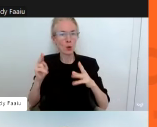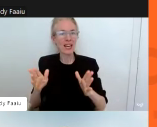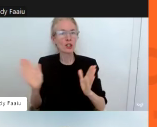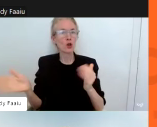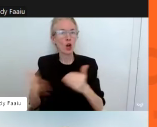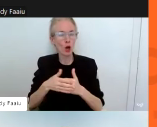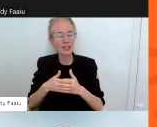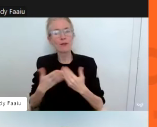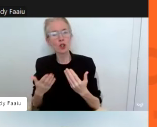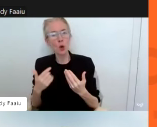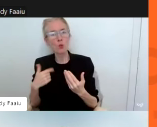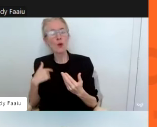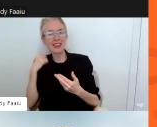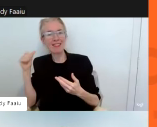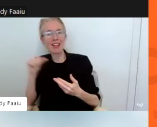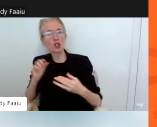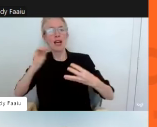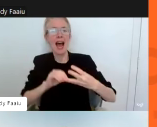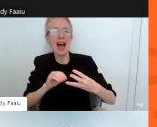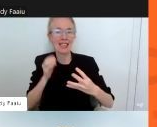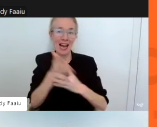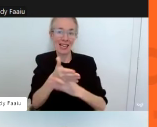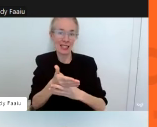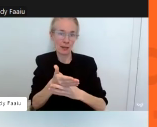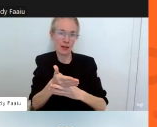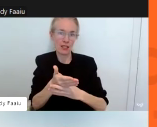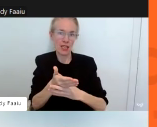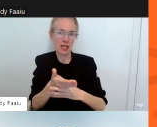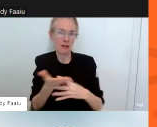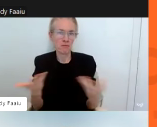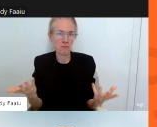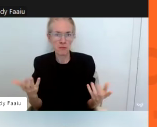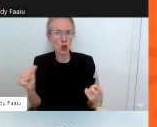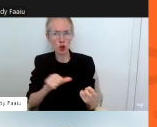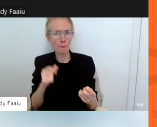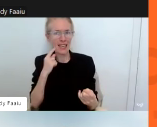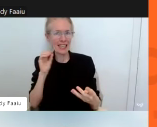So our question then is why can't we add the access features to that